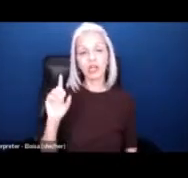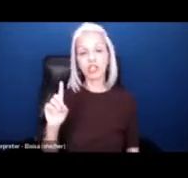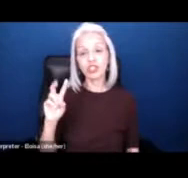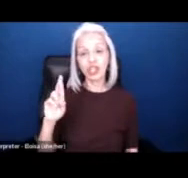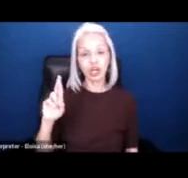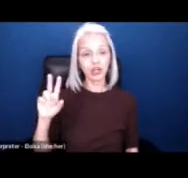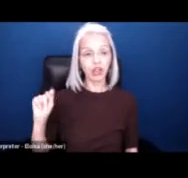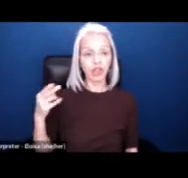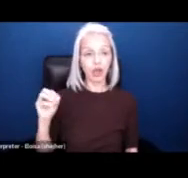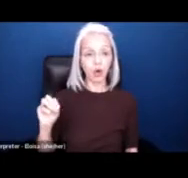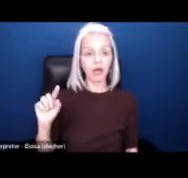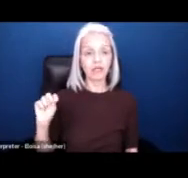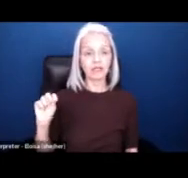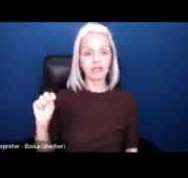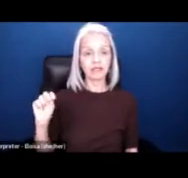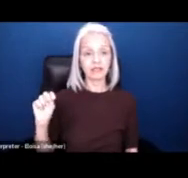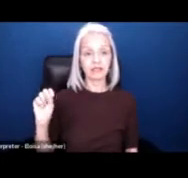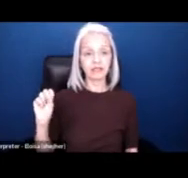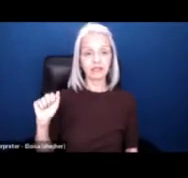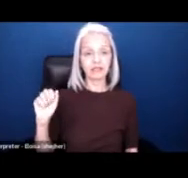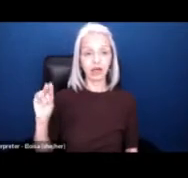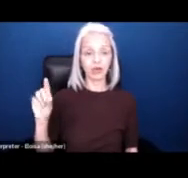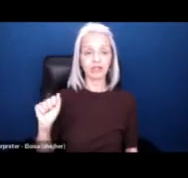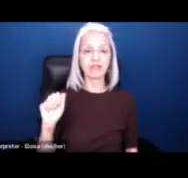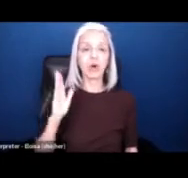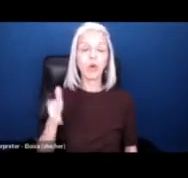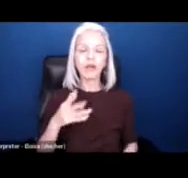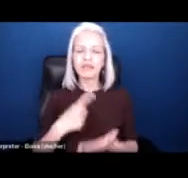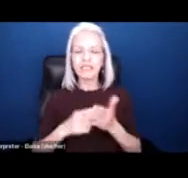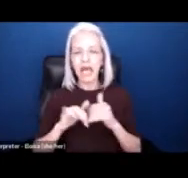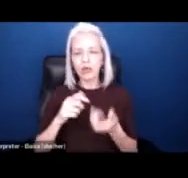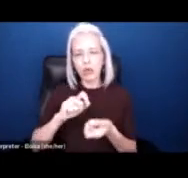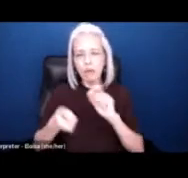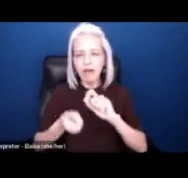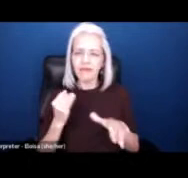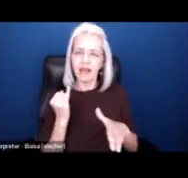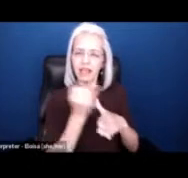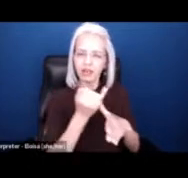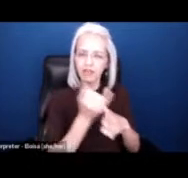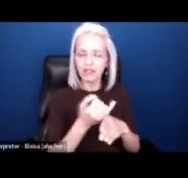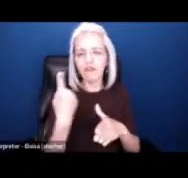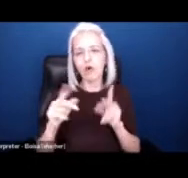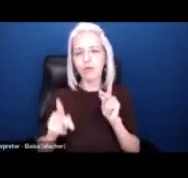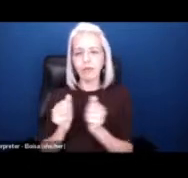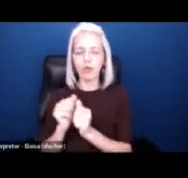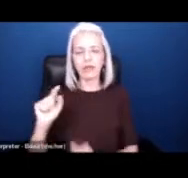for individuals with TBI. And I'll start by talking about diagnostic diagnosing mental health disorders in this